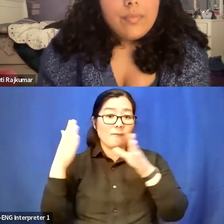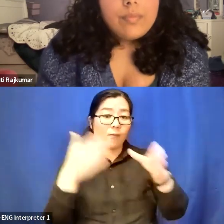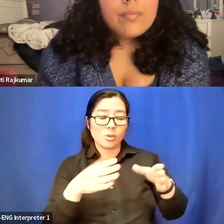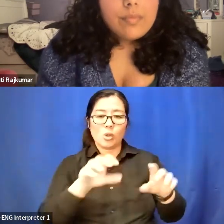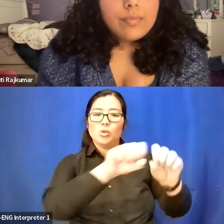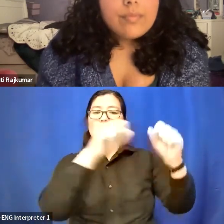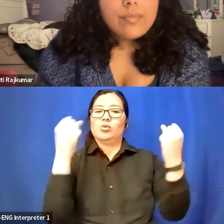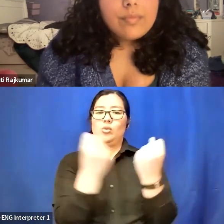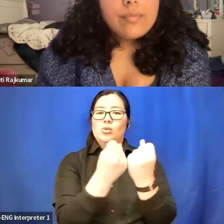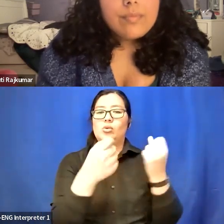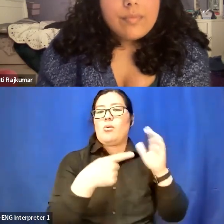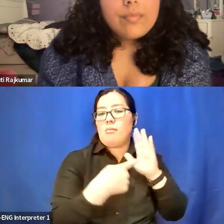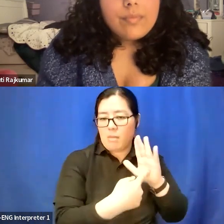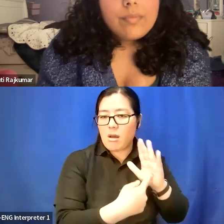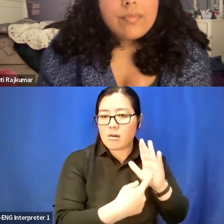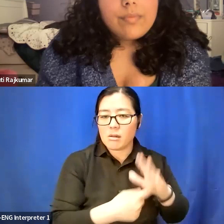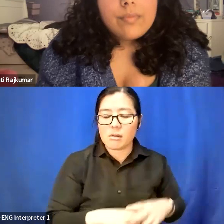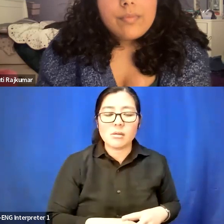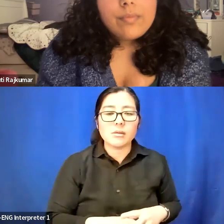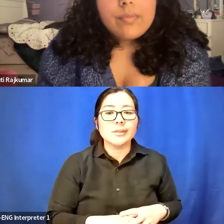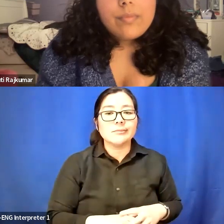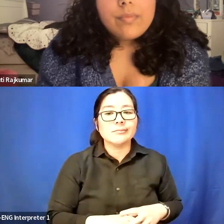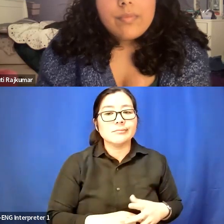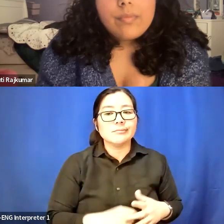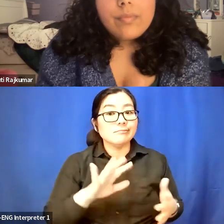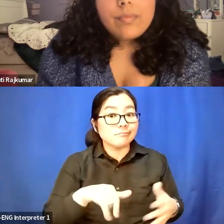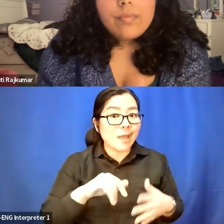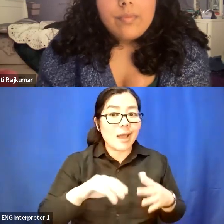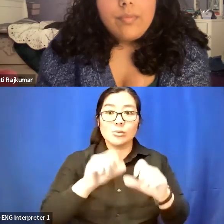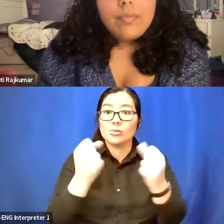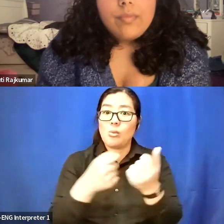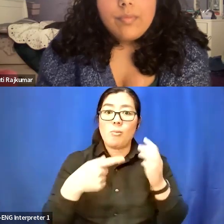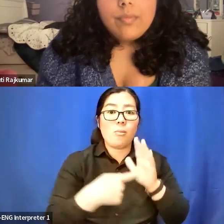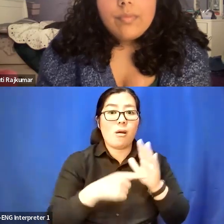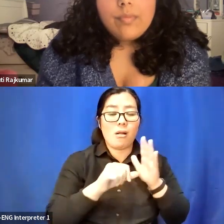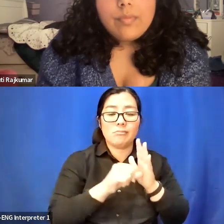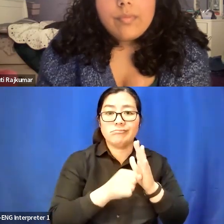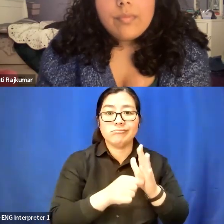which very much like emphasizes adapting society to be more inclusive